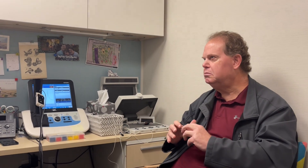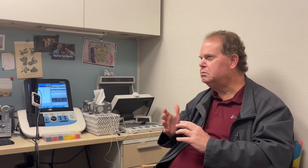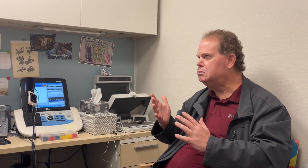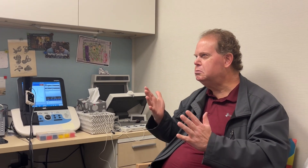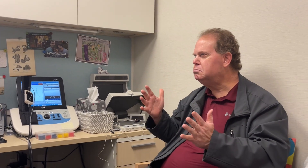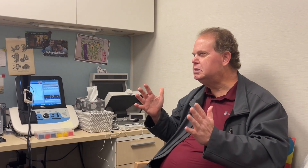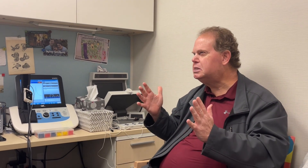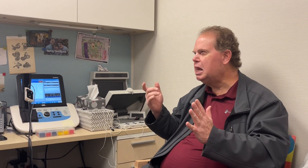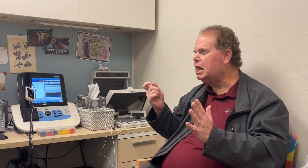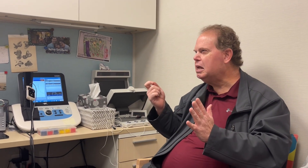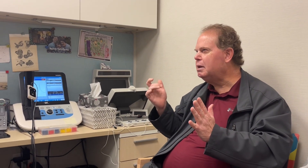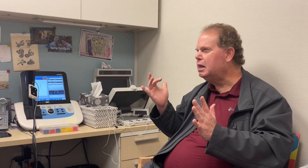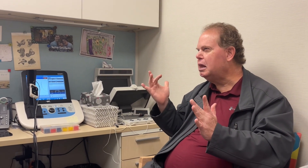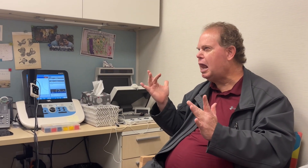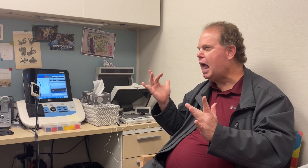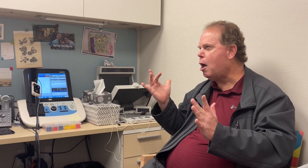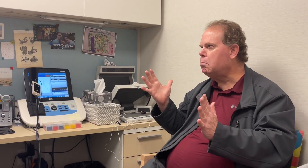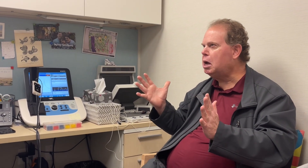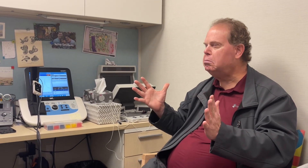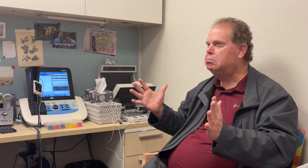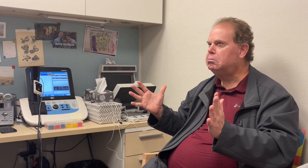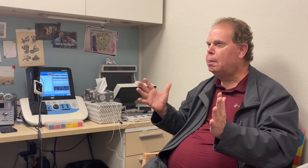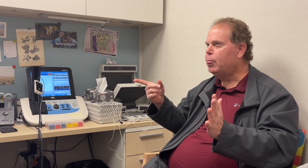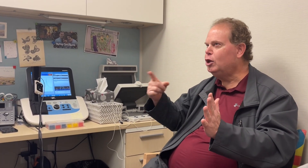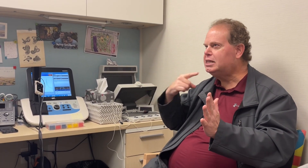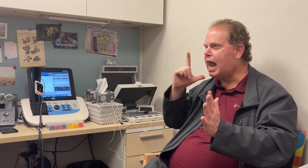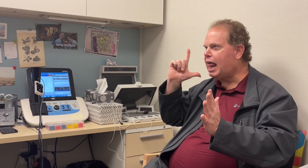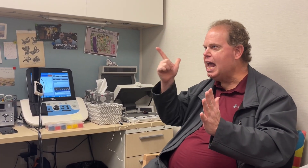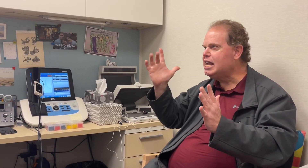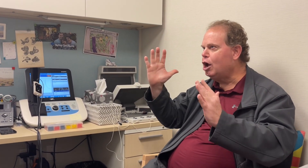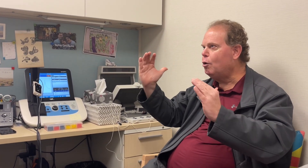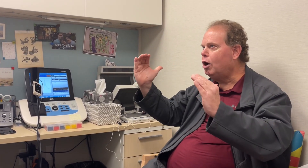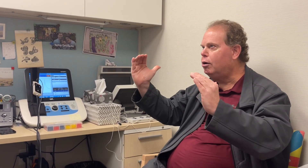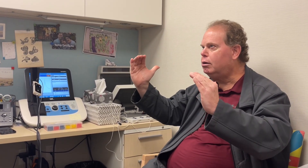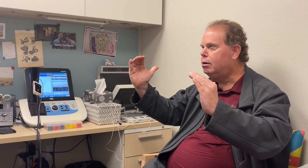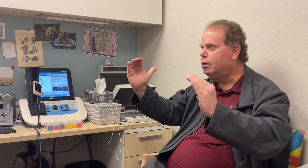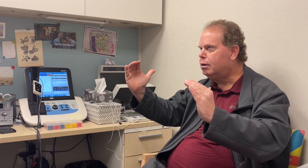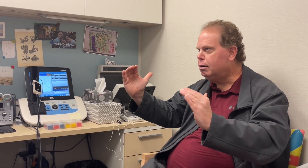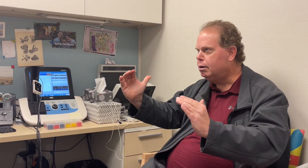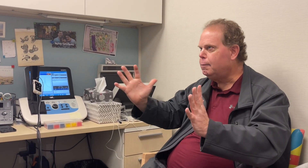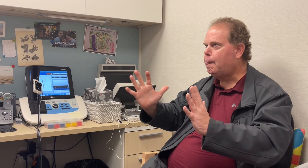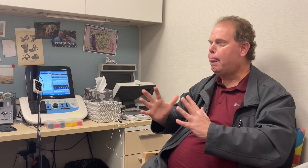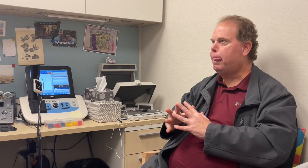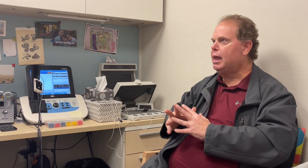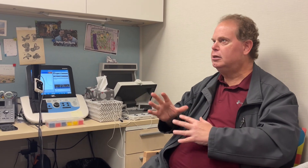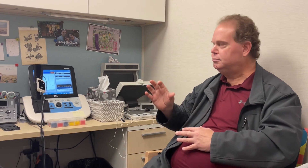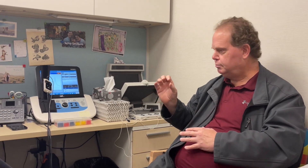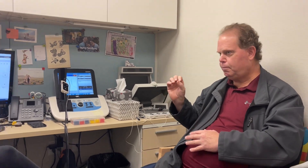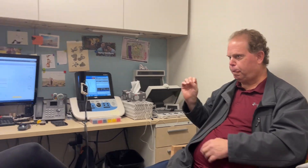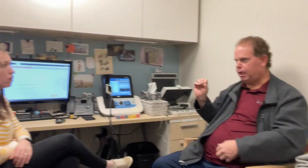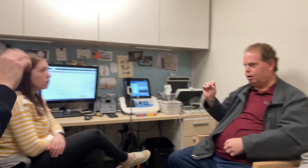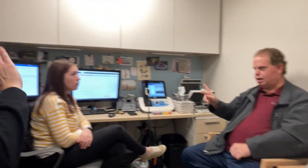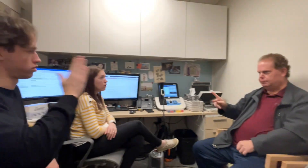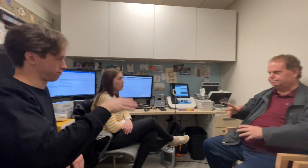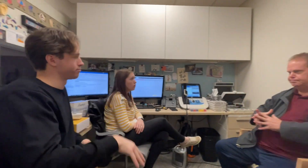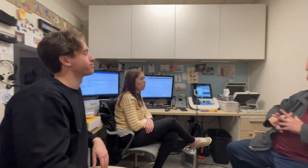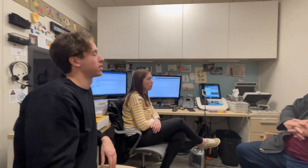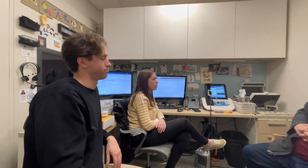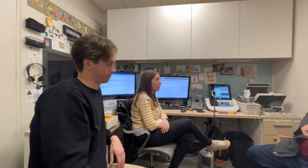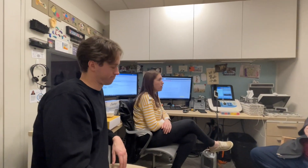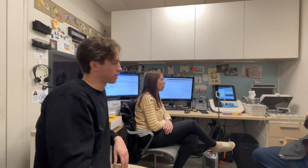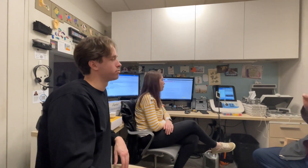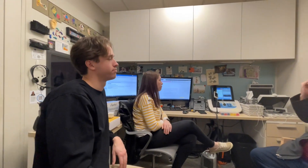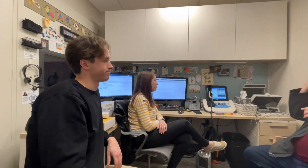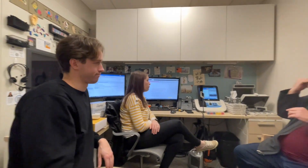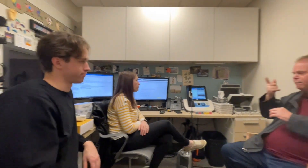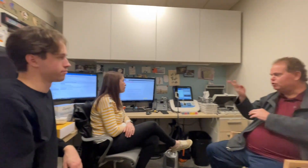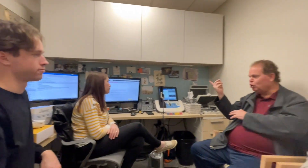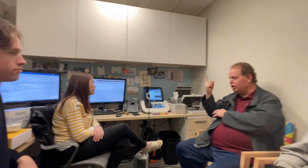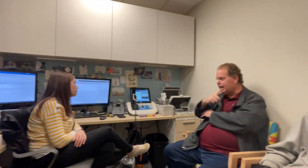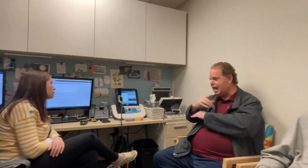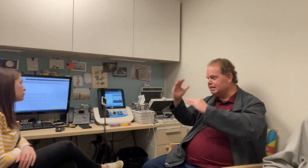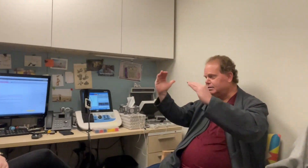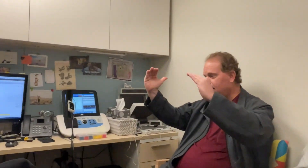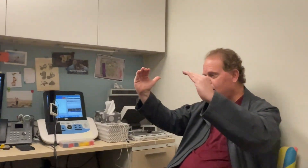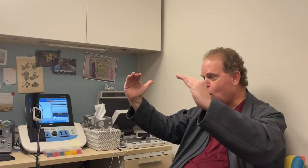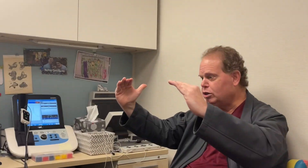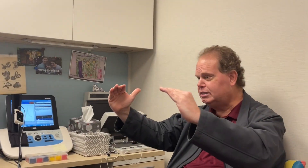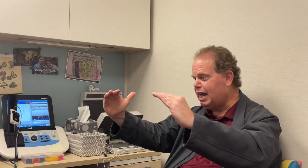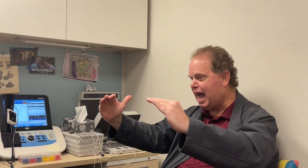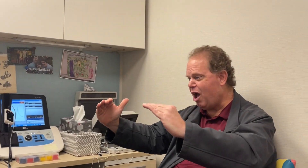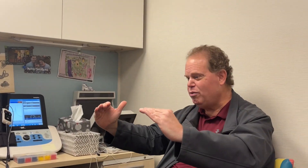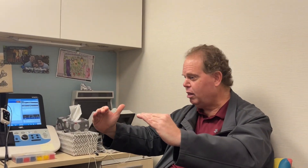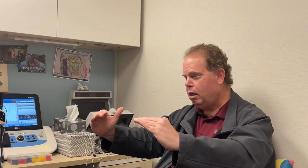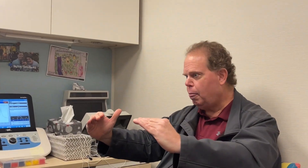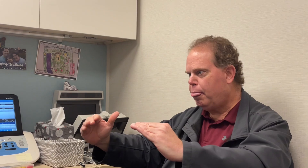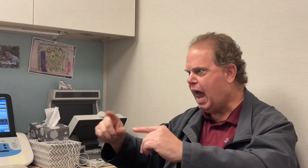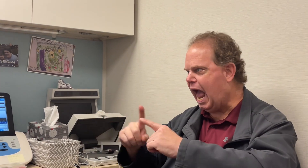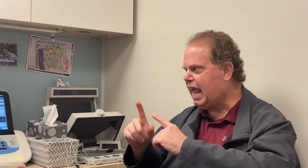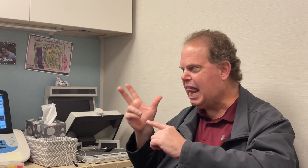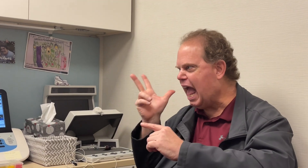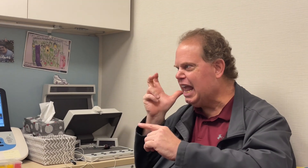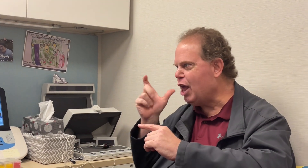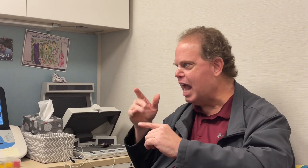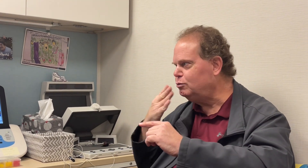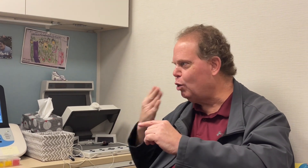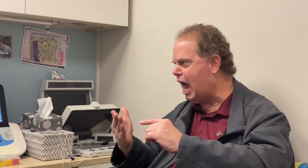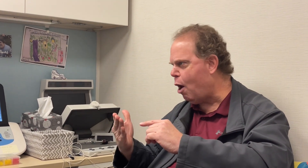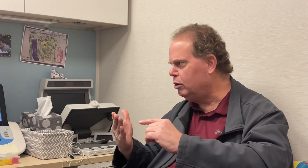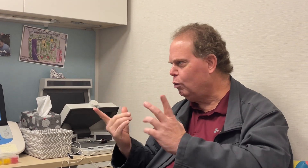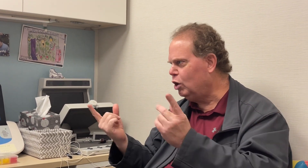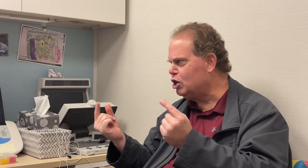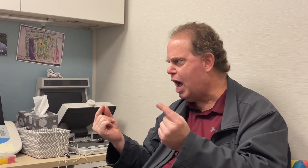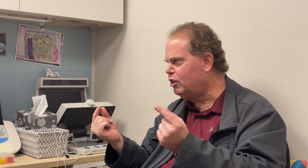okay yes it will uhhuh yeah it will but if a few go down I can he wow what got